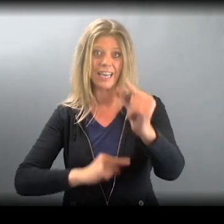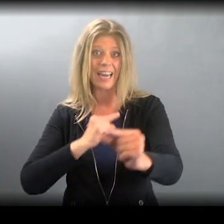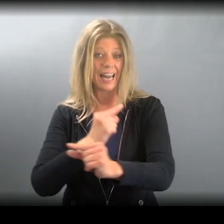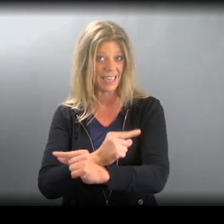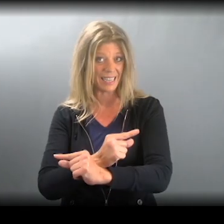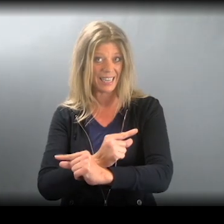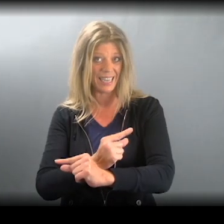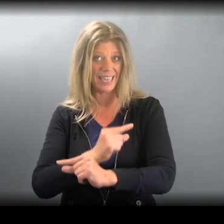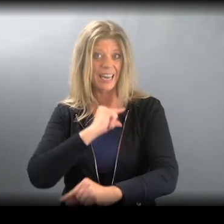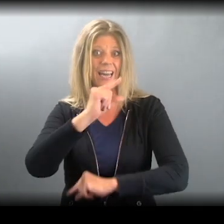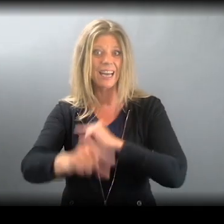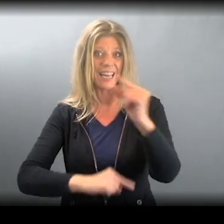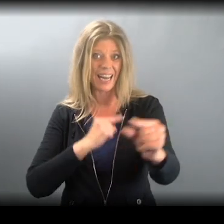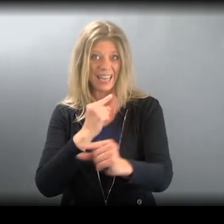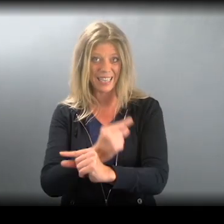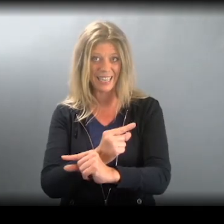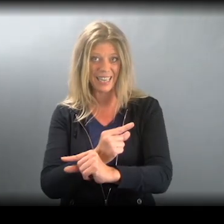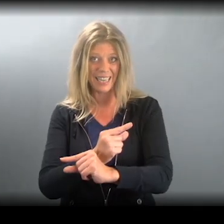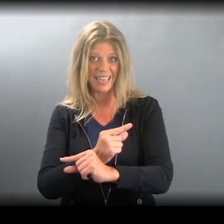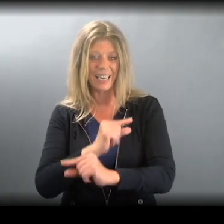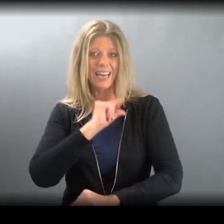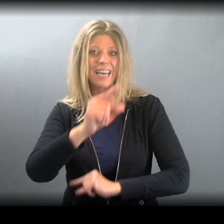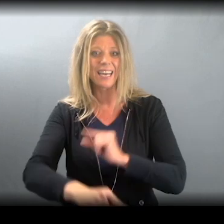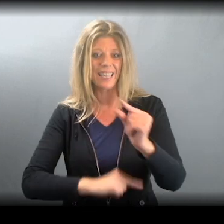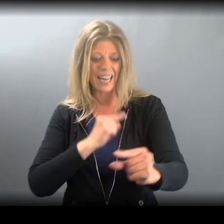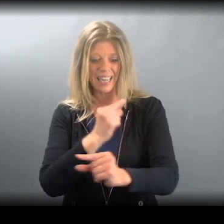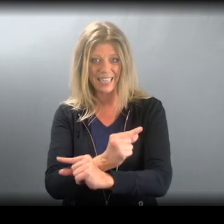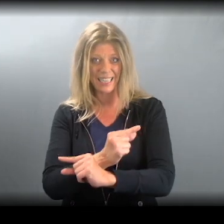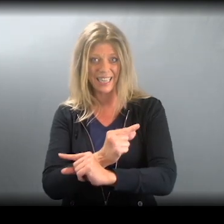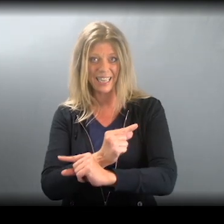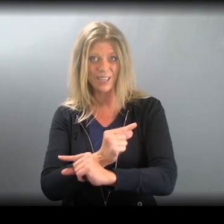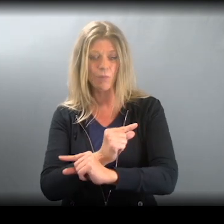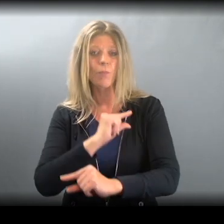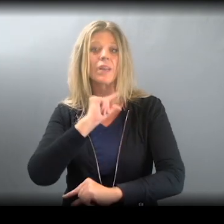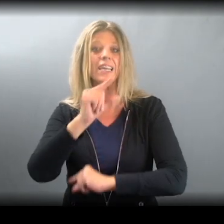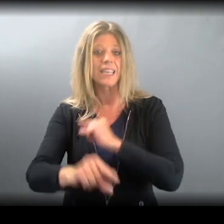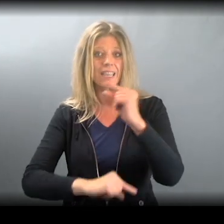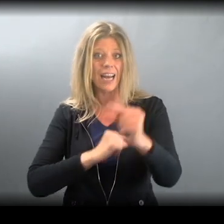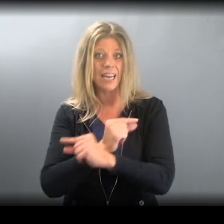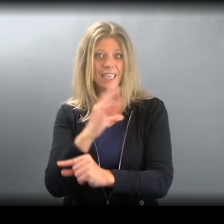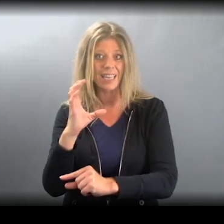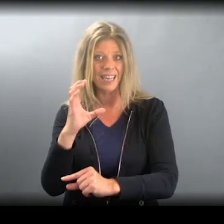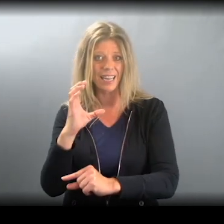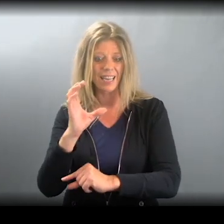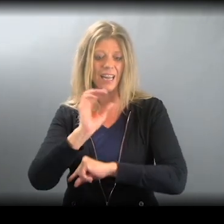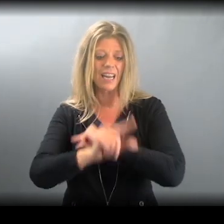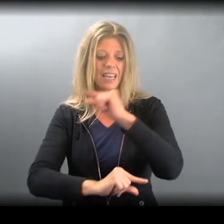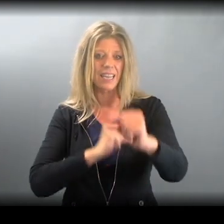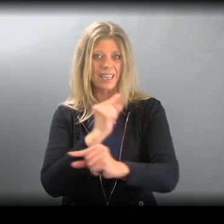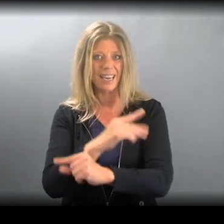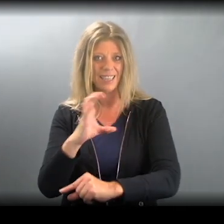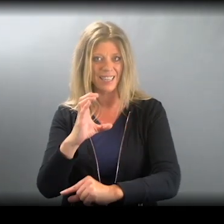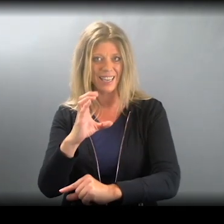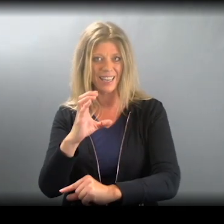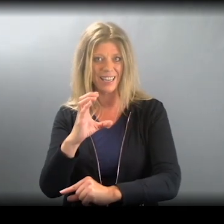GALAXY GALACTIC